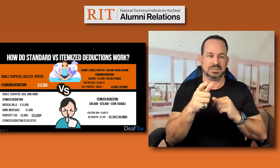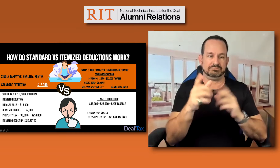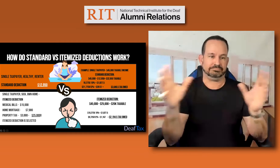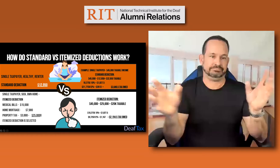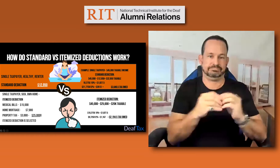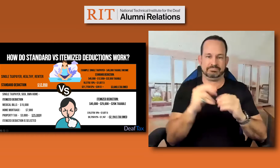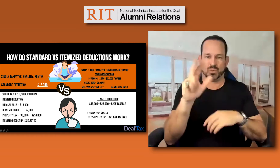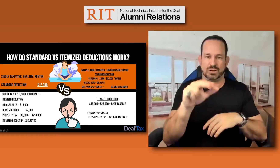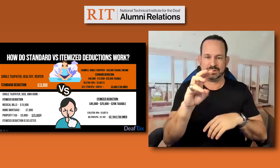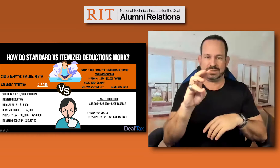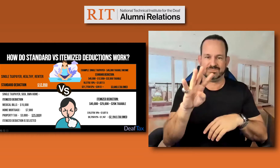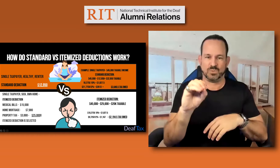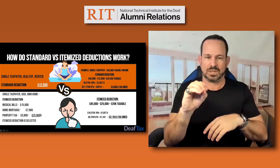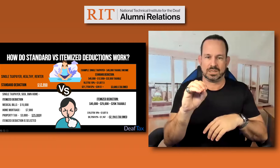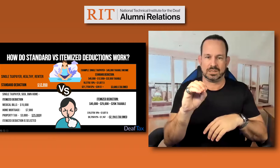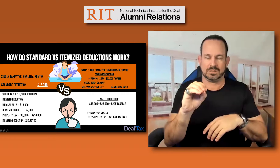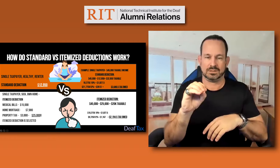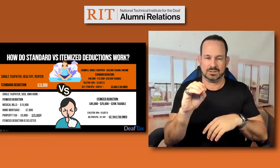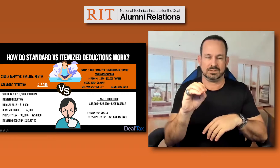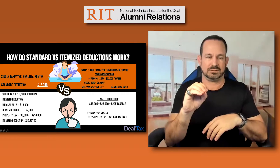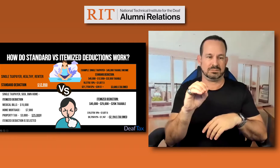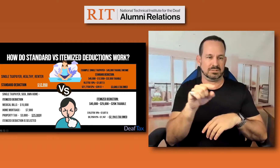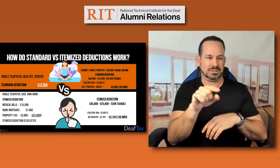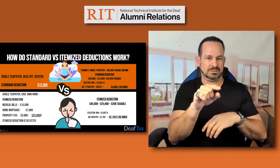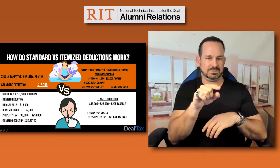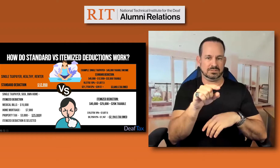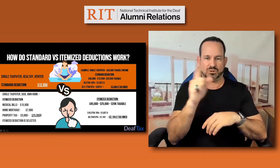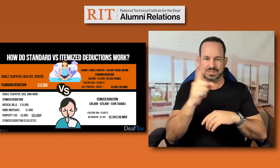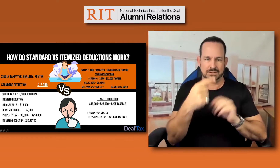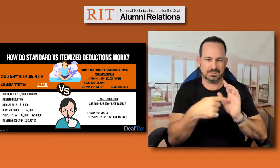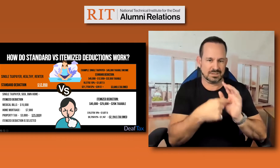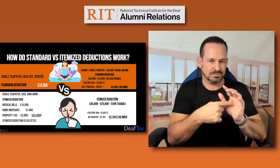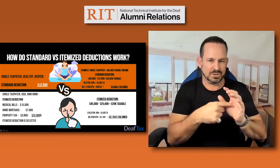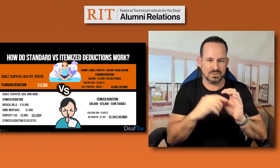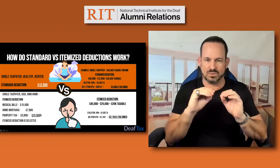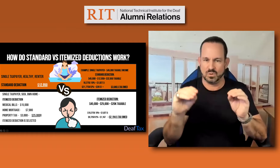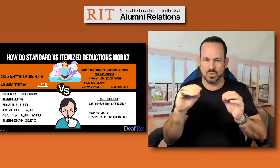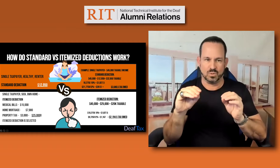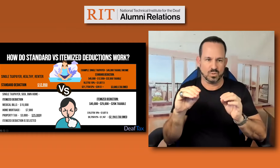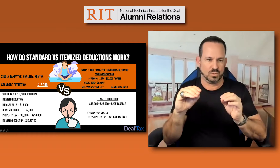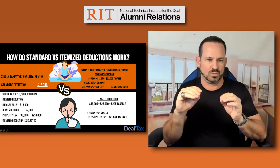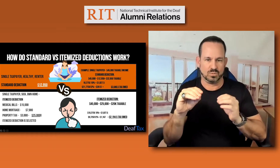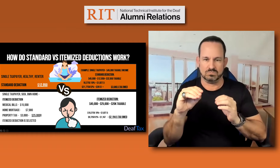and, in the end, they owe 3,640 tax.